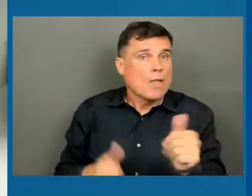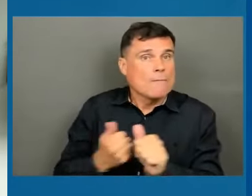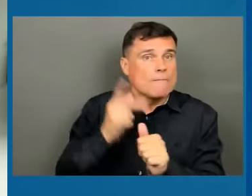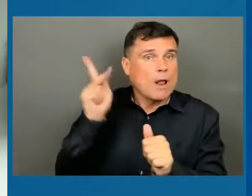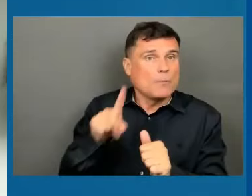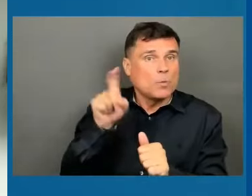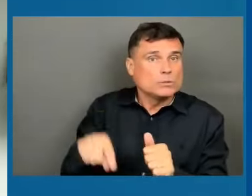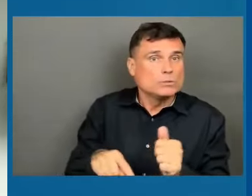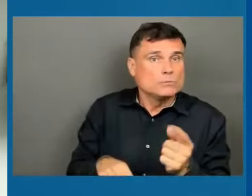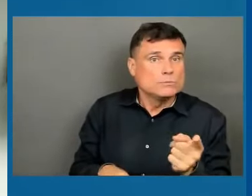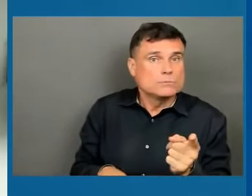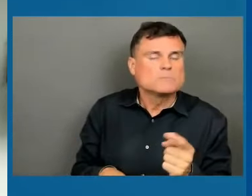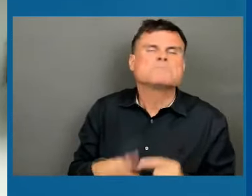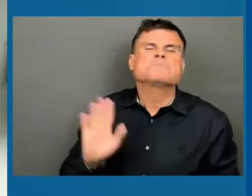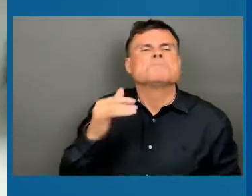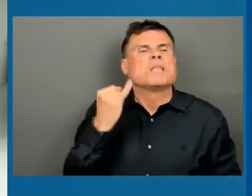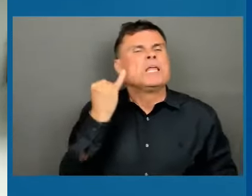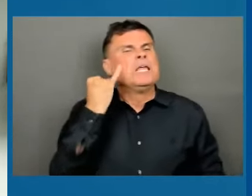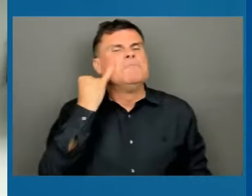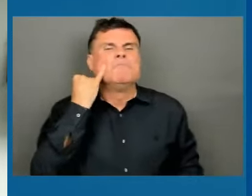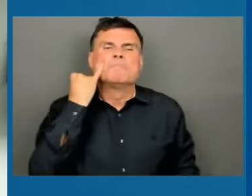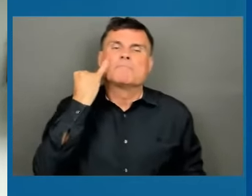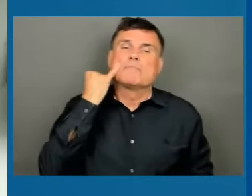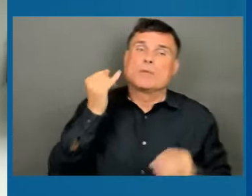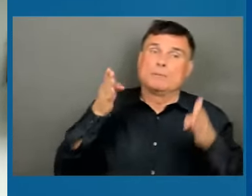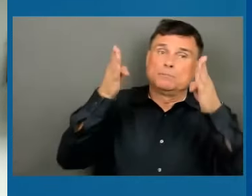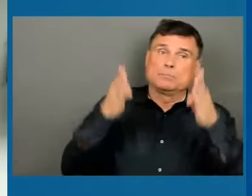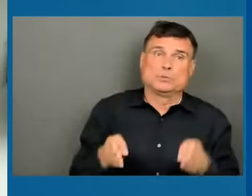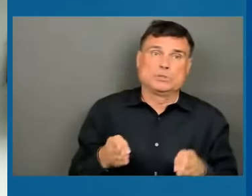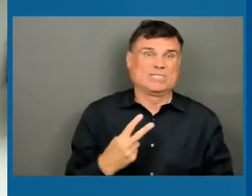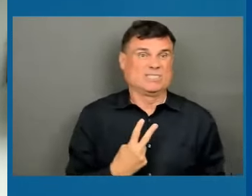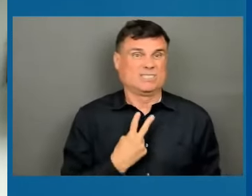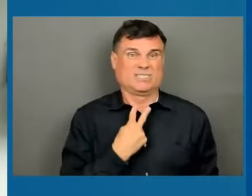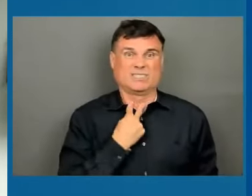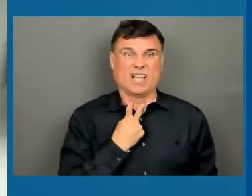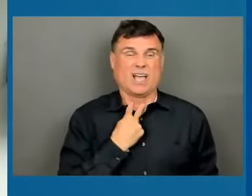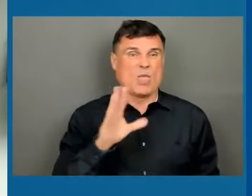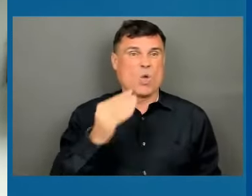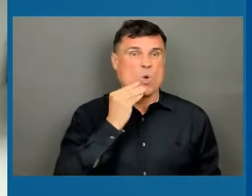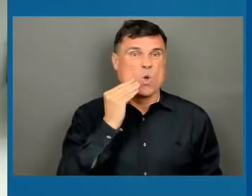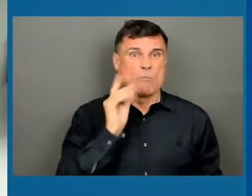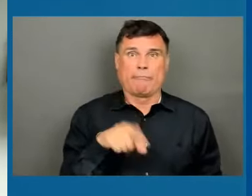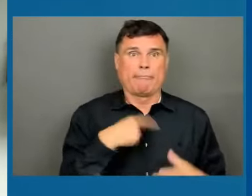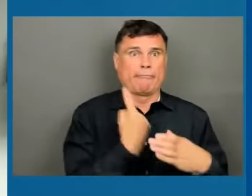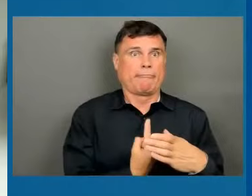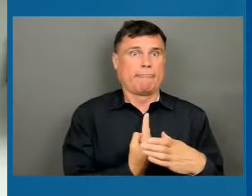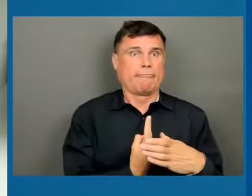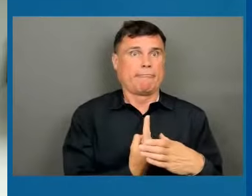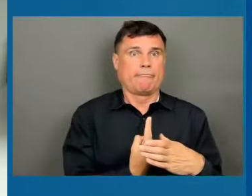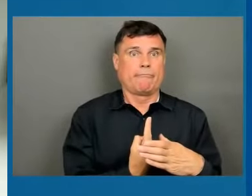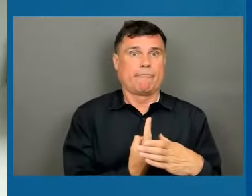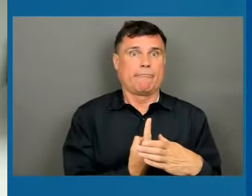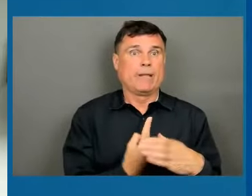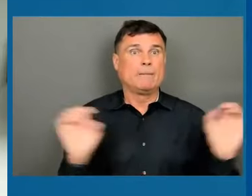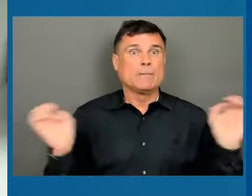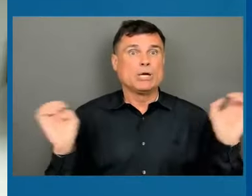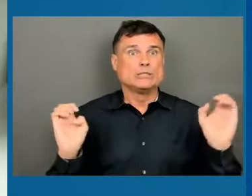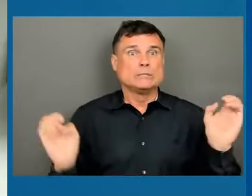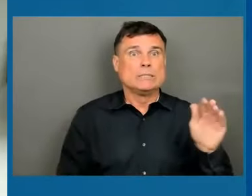way to get updates.